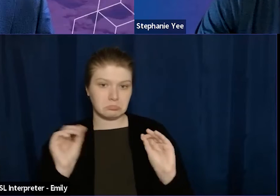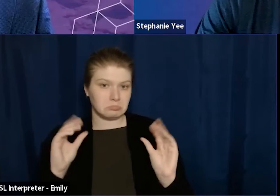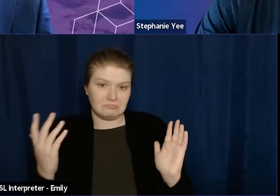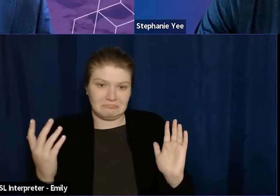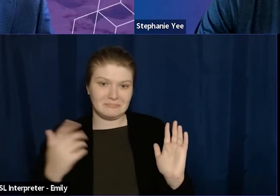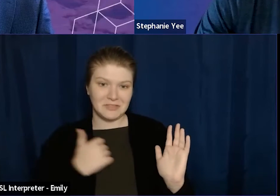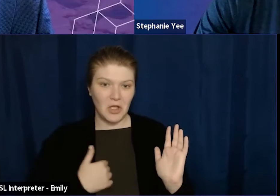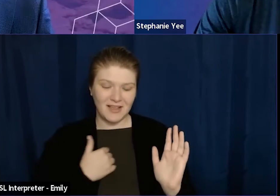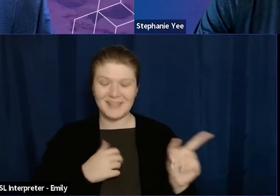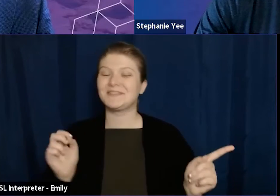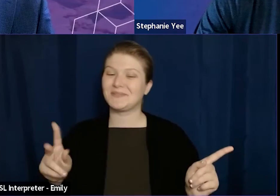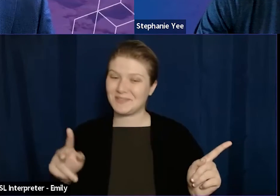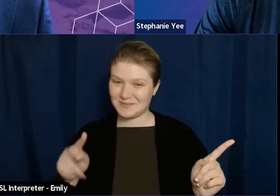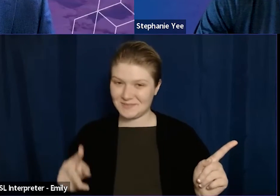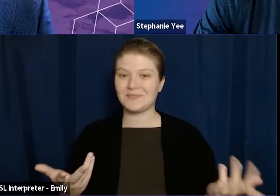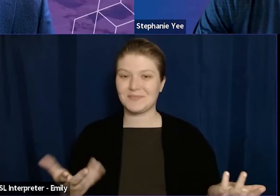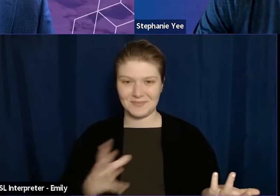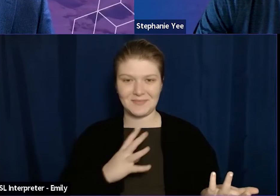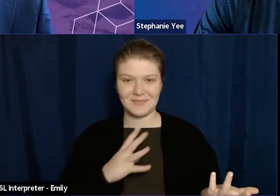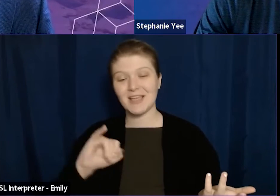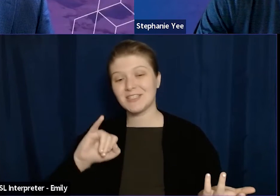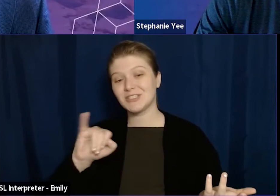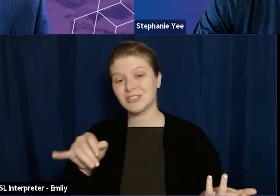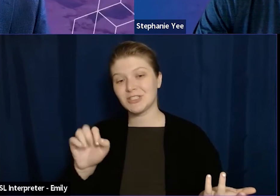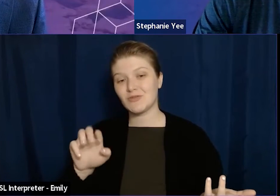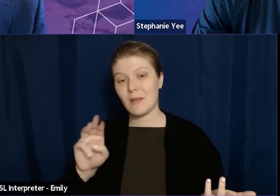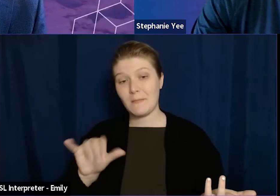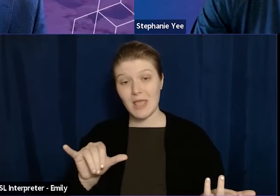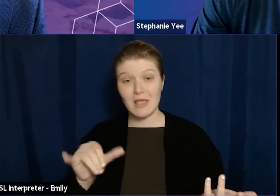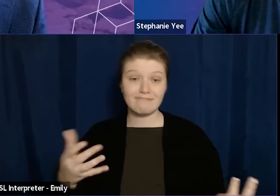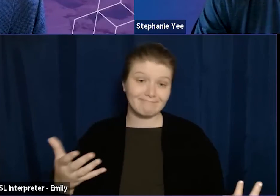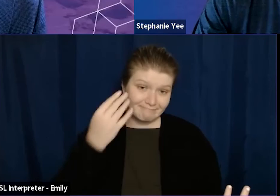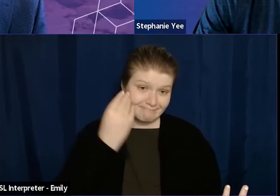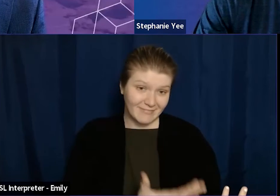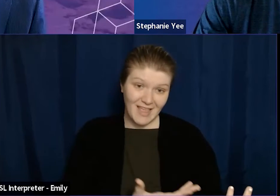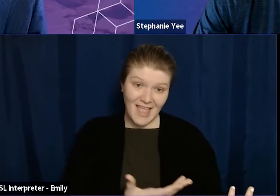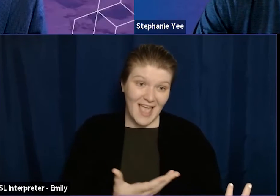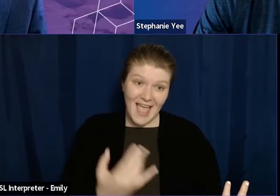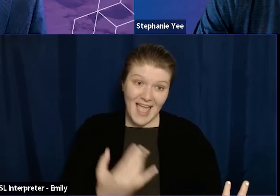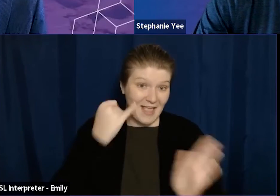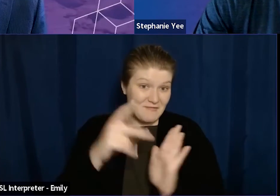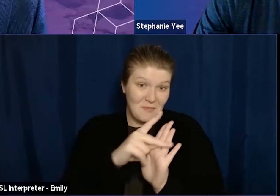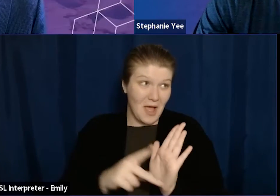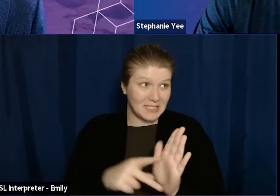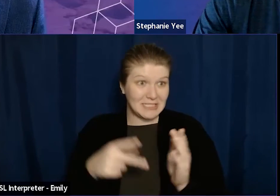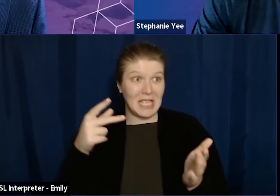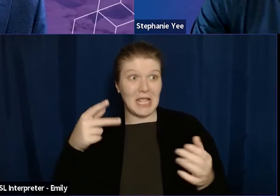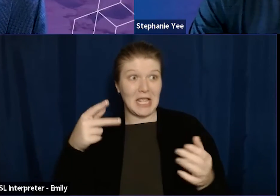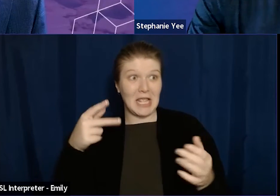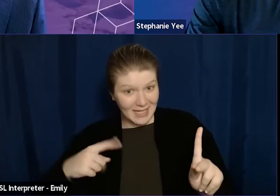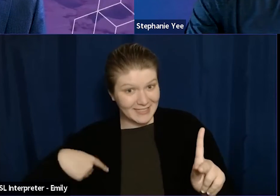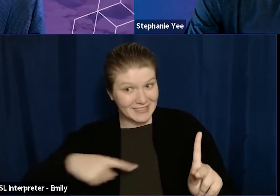Okay. So Jeremy, basically, if policy says we can change it, we will change it.